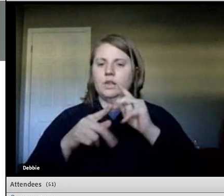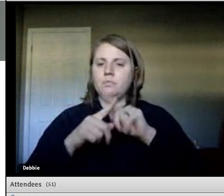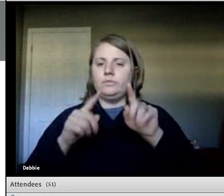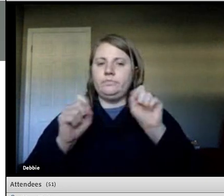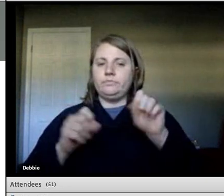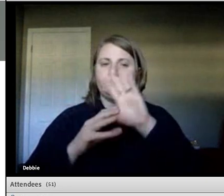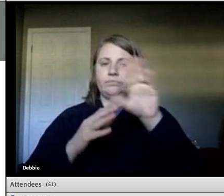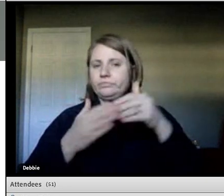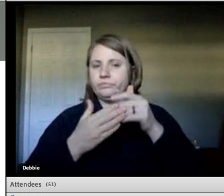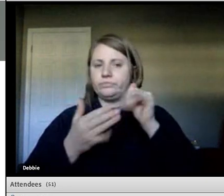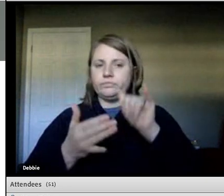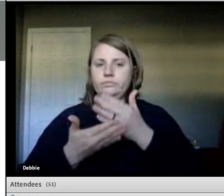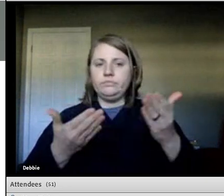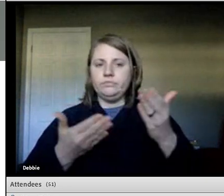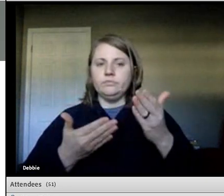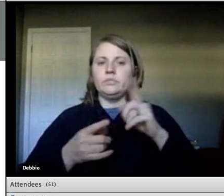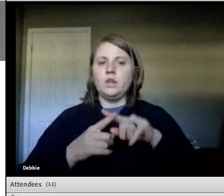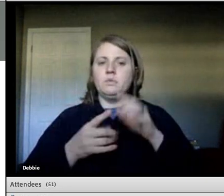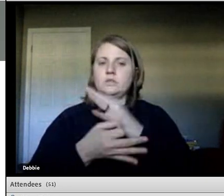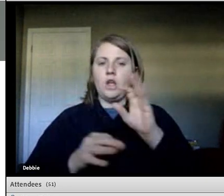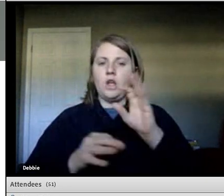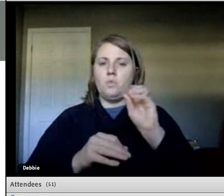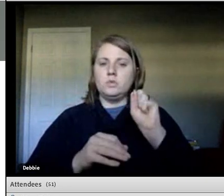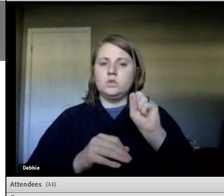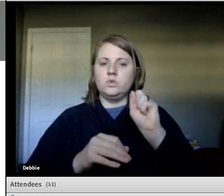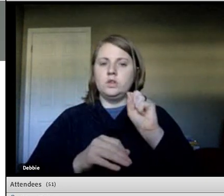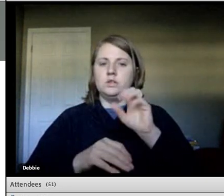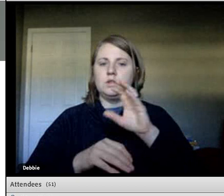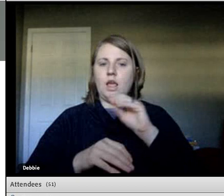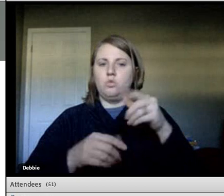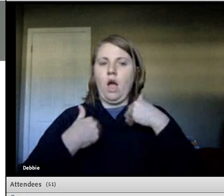so you have a lot of control over it. You can create the whole look and feel.